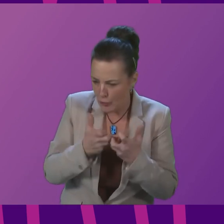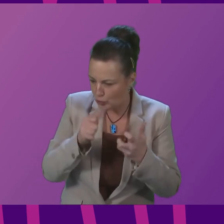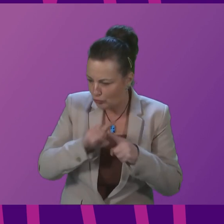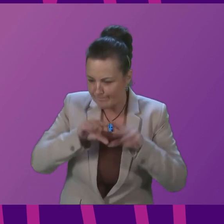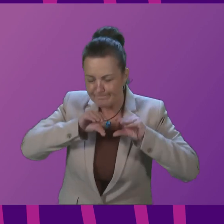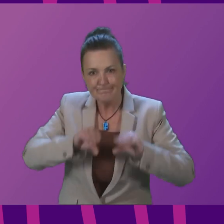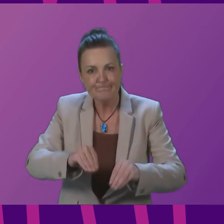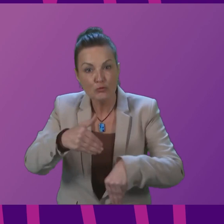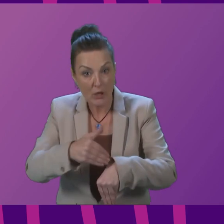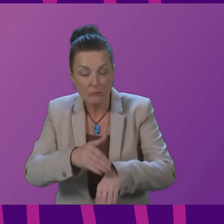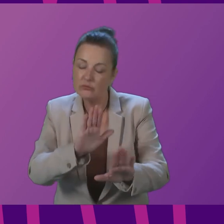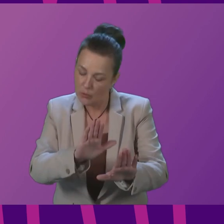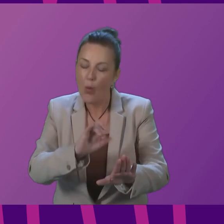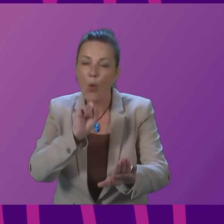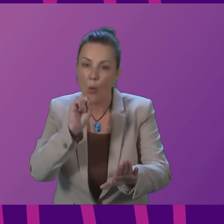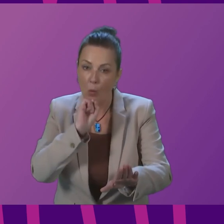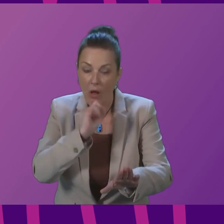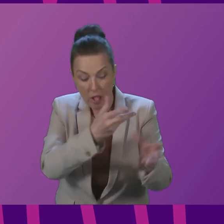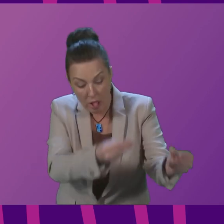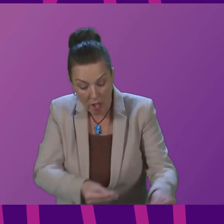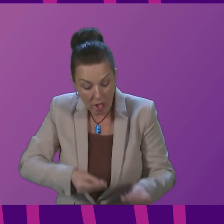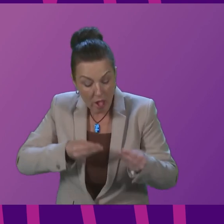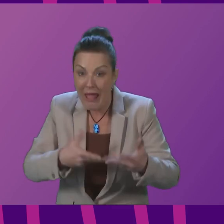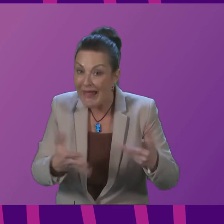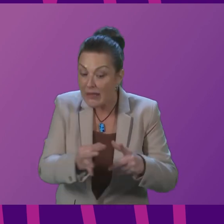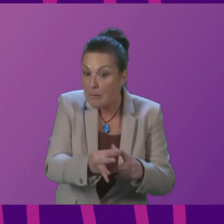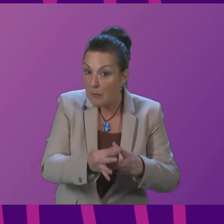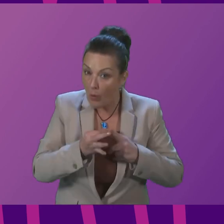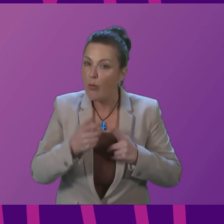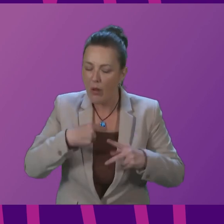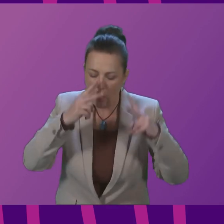We will look carefully at the detail of any measure that is put forward and I know that